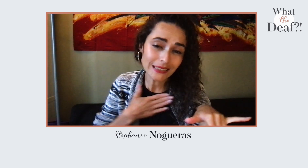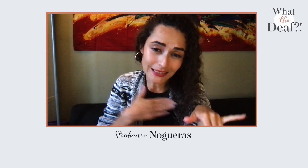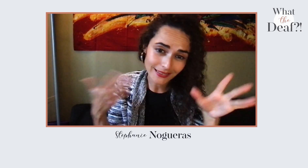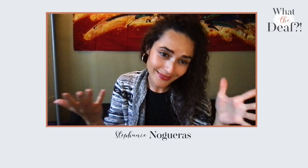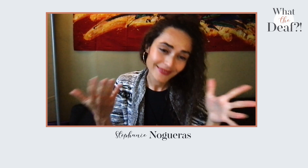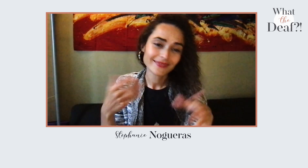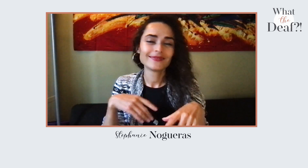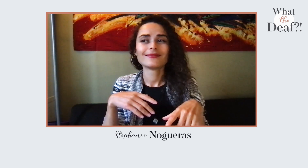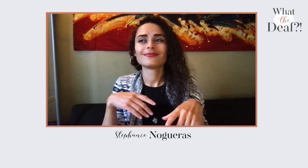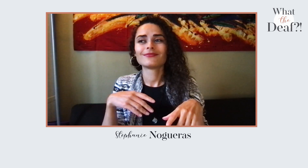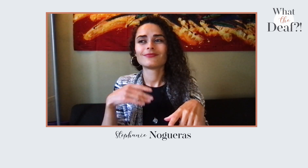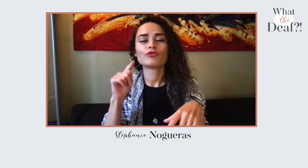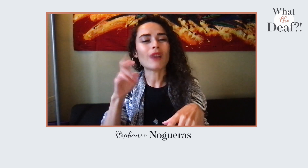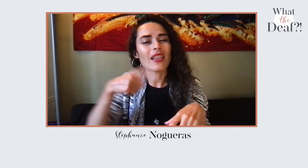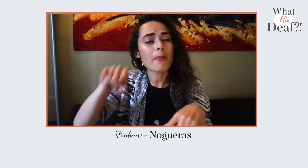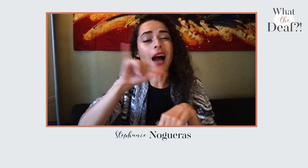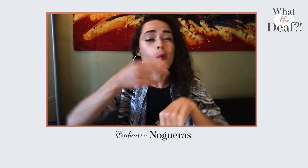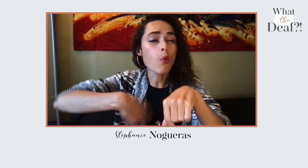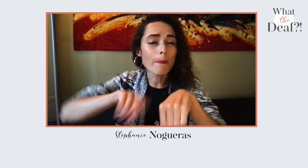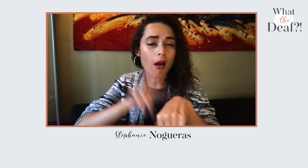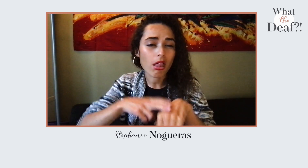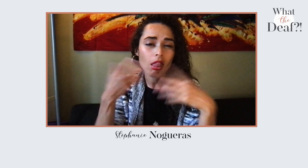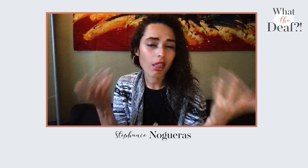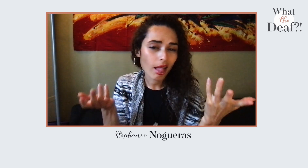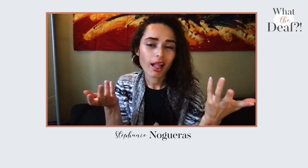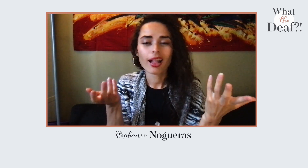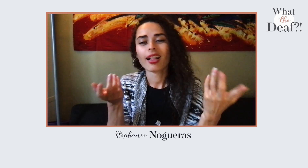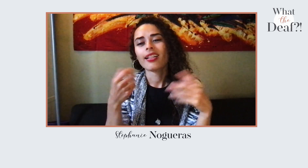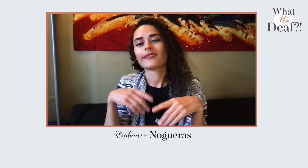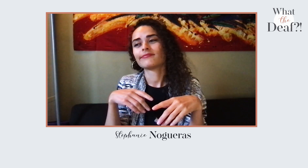and you also need to treat people with disabilities like you would any other people, you know?